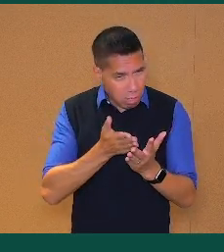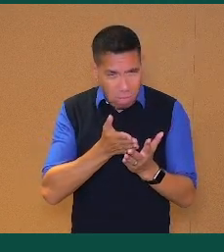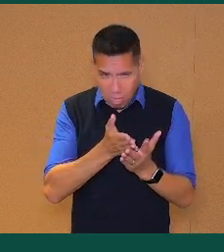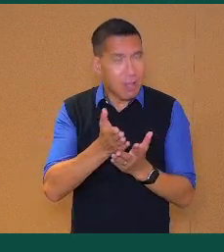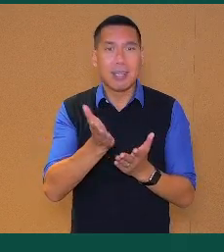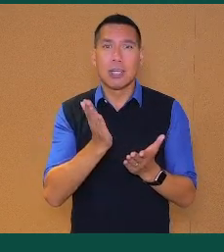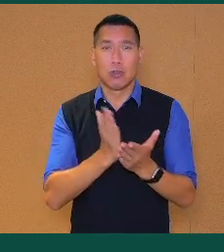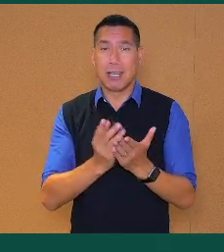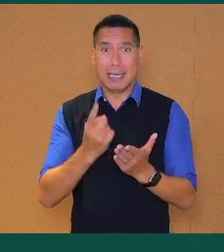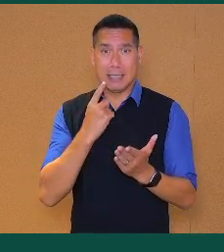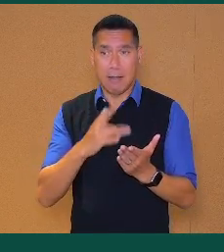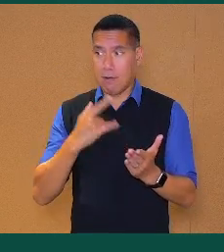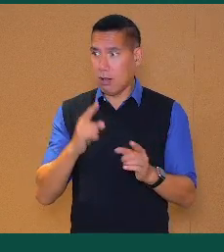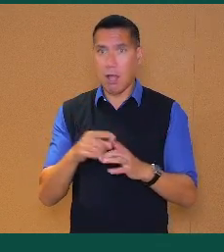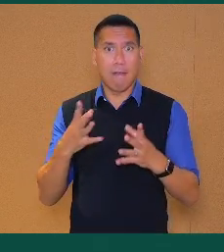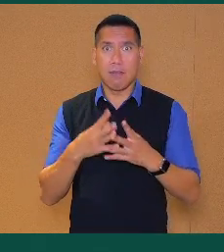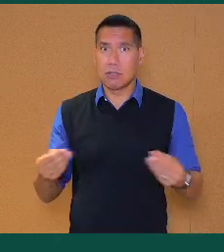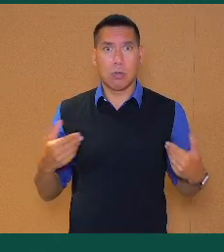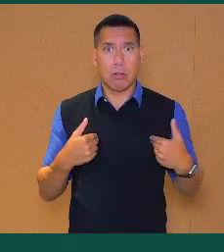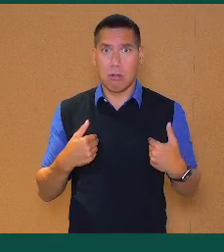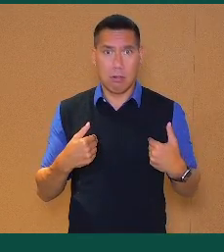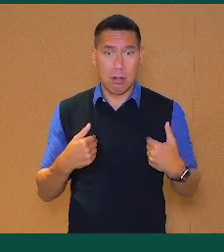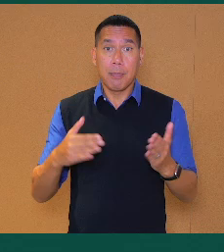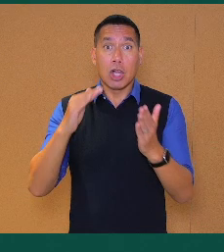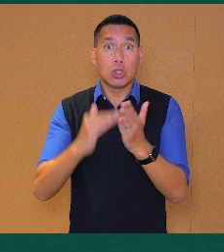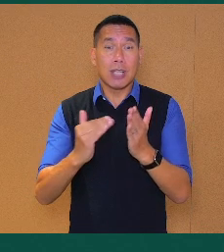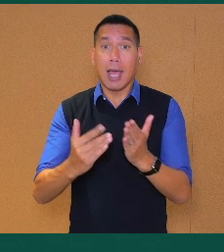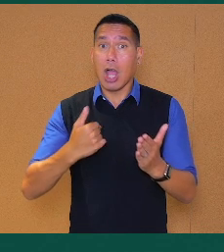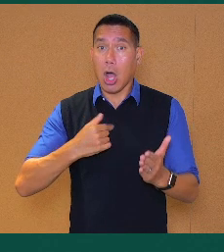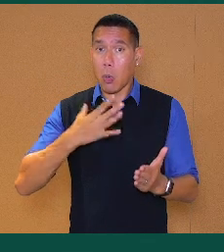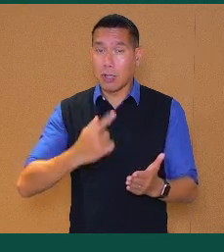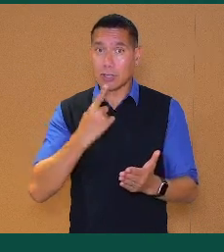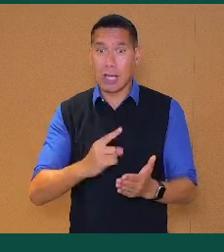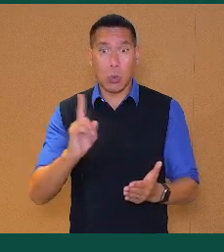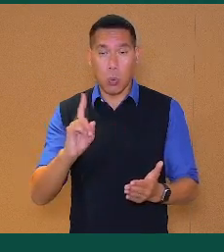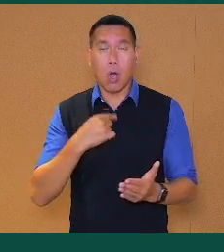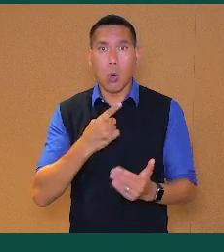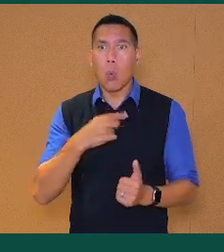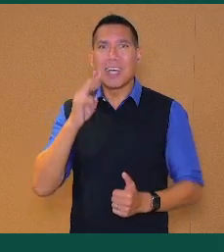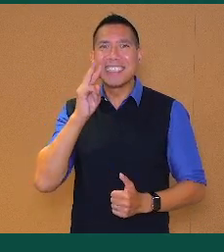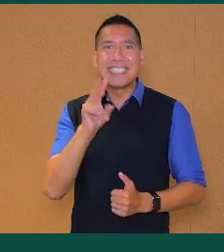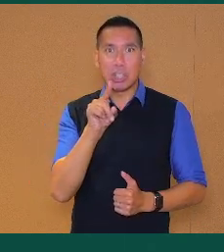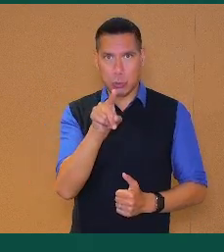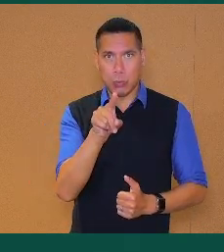it is easy to feel invisible. Today I would like to say that not only do we see you, but we celebrate you for all the